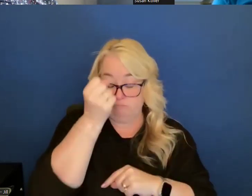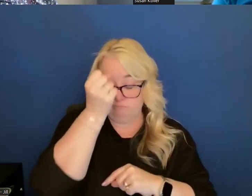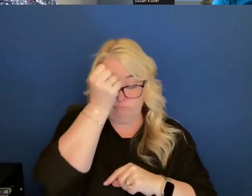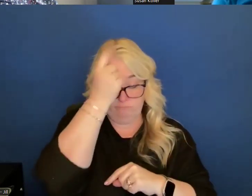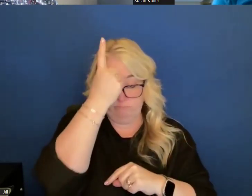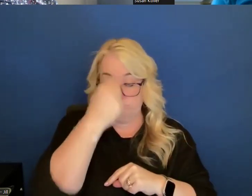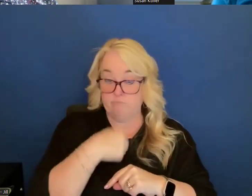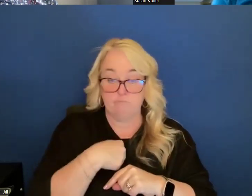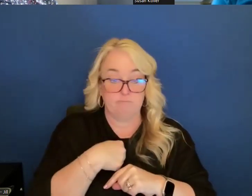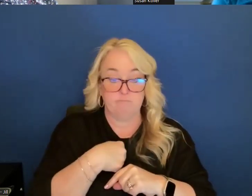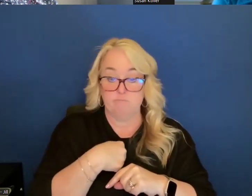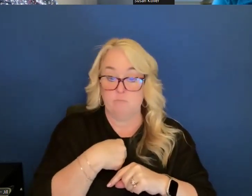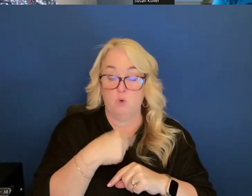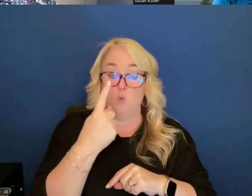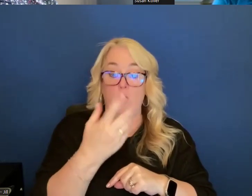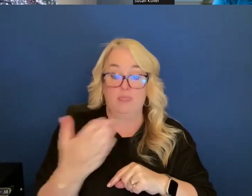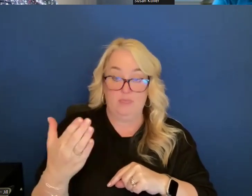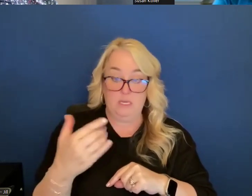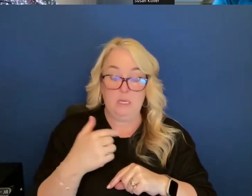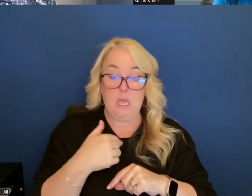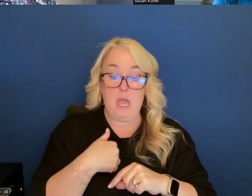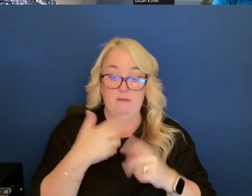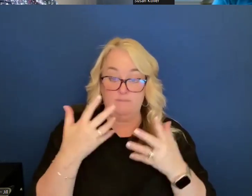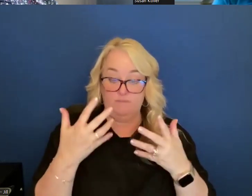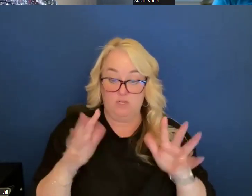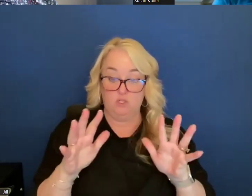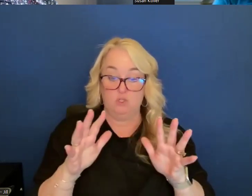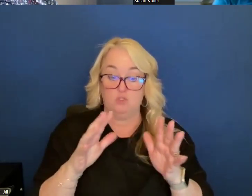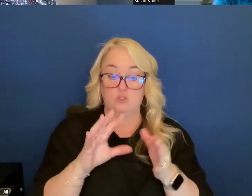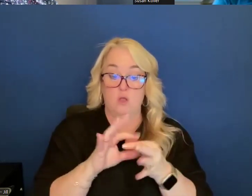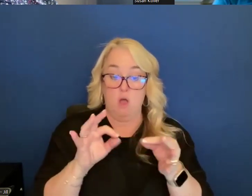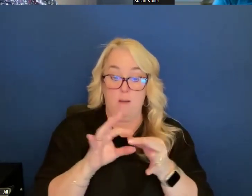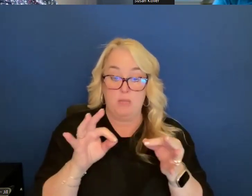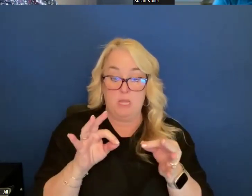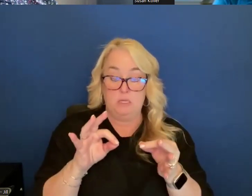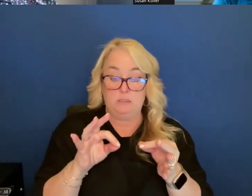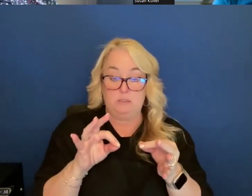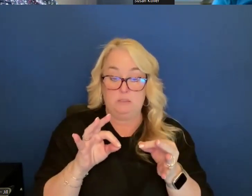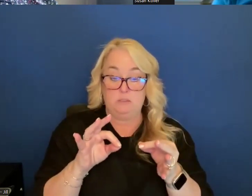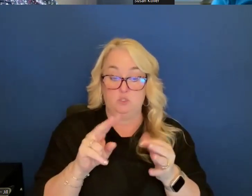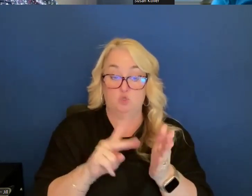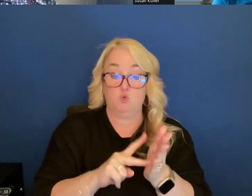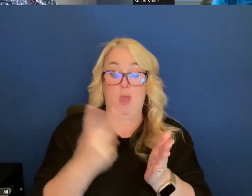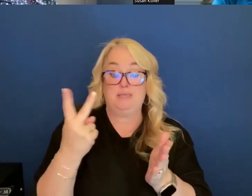will say is, I've now commented twice on waivers, and it was a